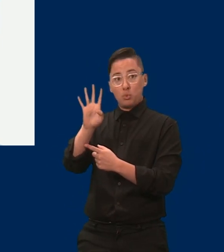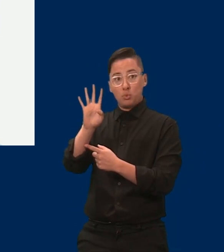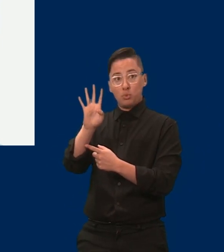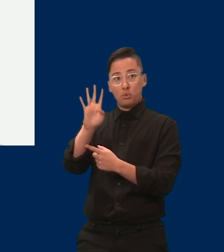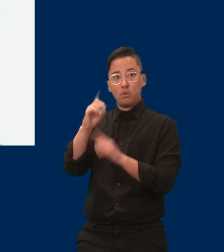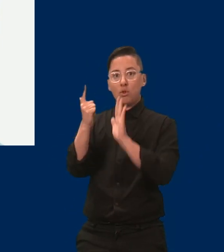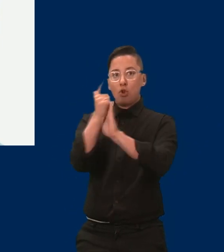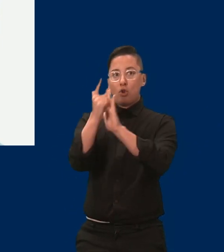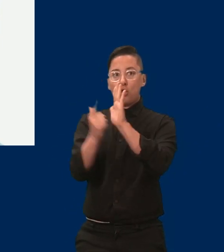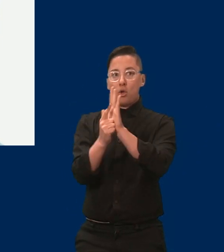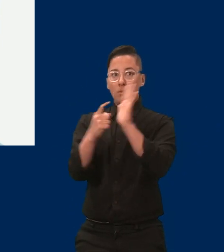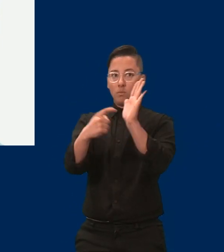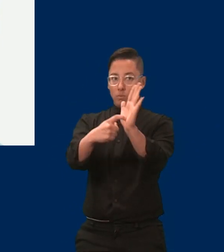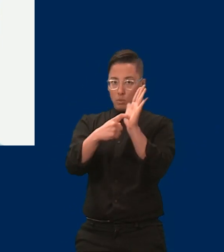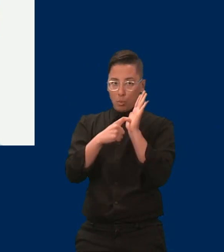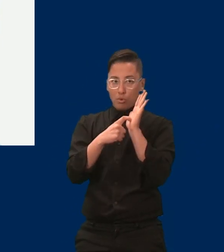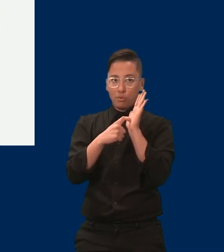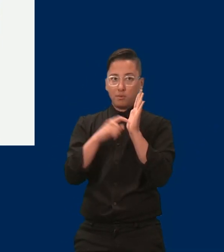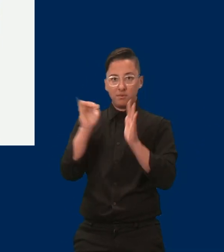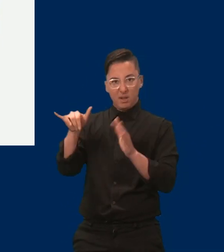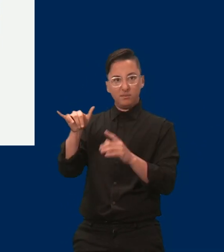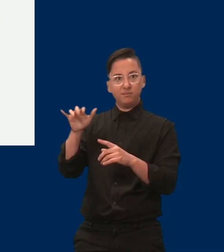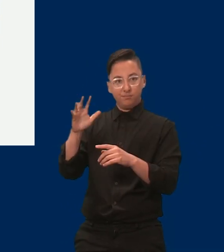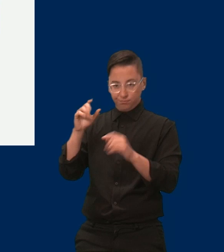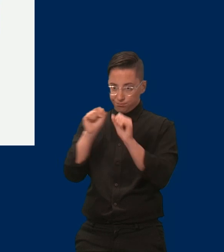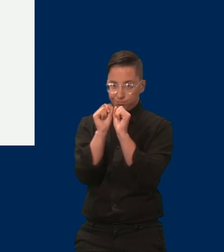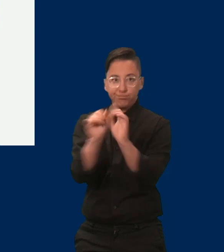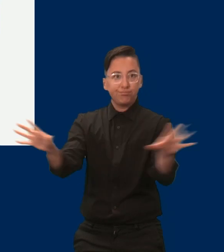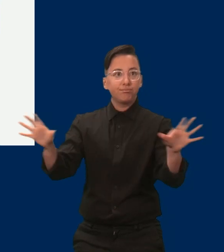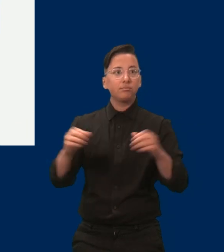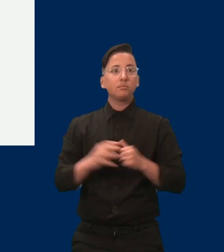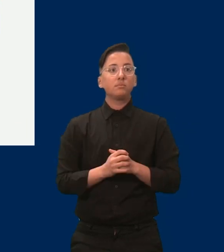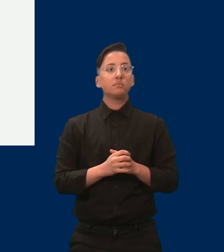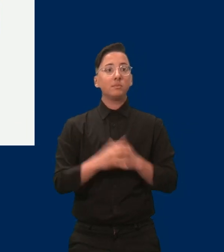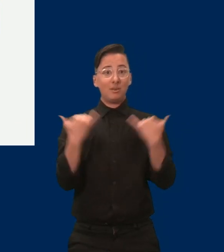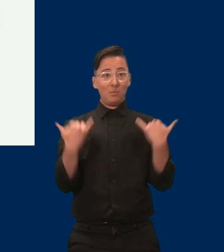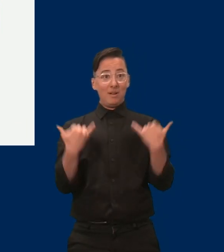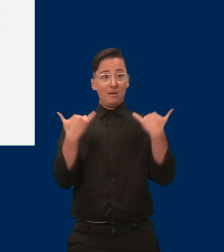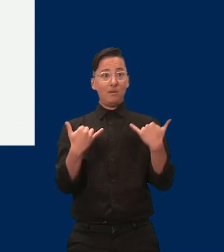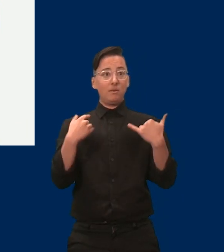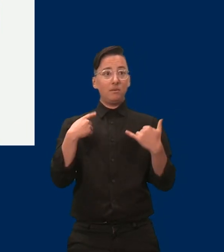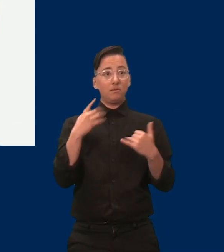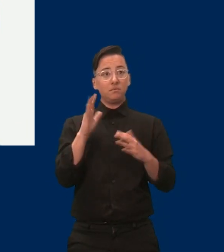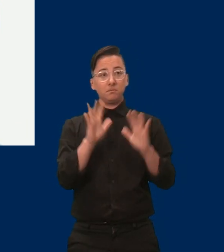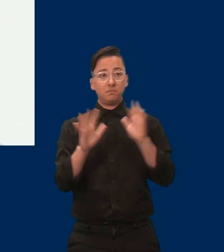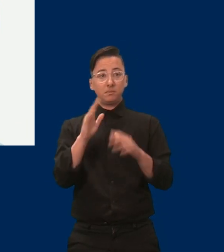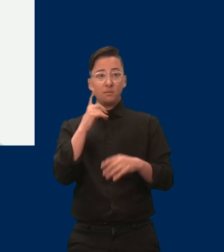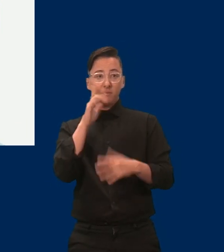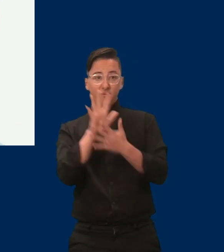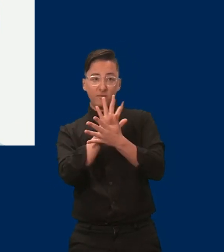We will be working together over that next month, or five weeks, or so to make sure that the results of this discussion